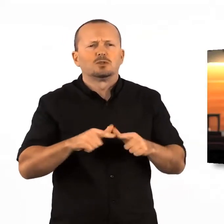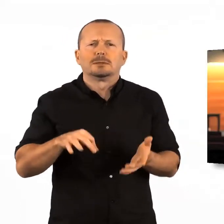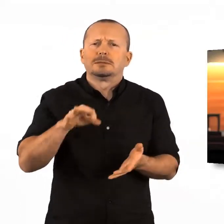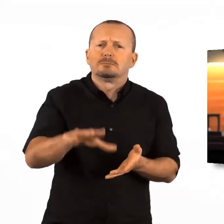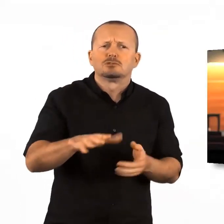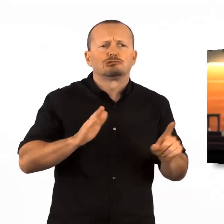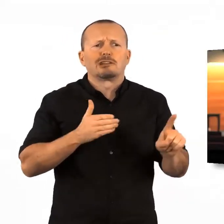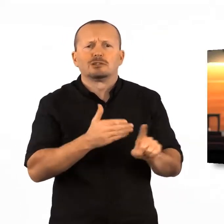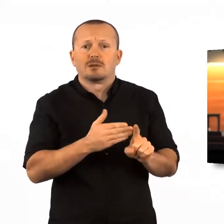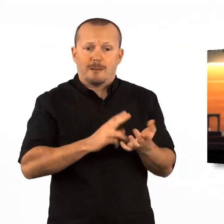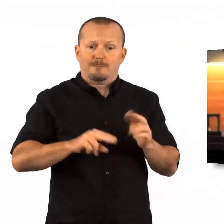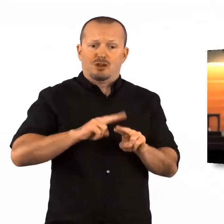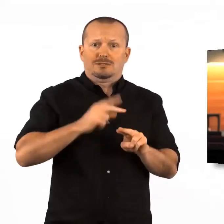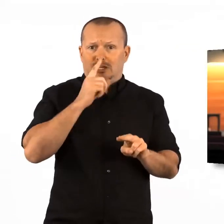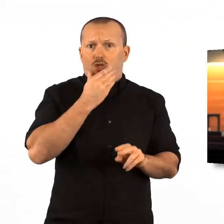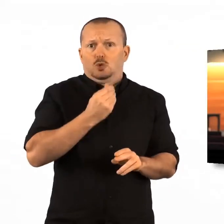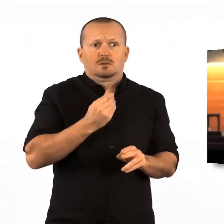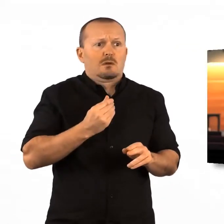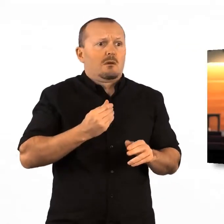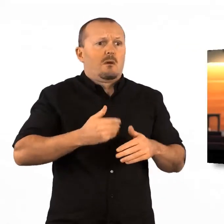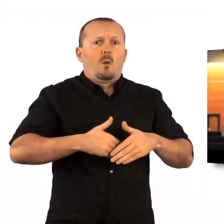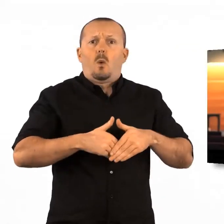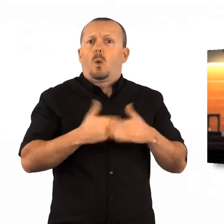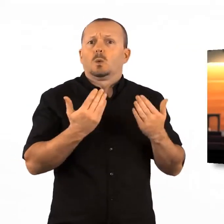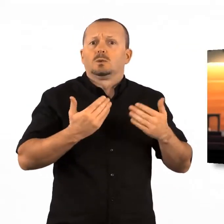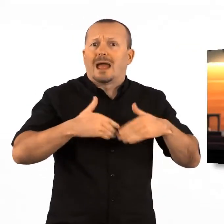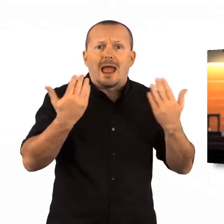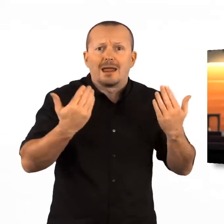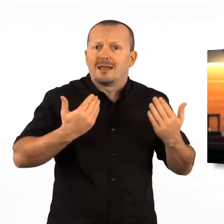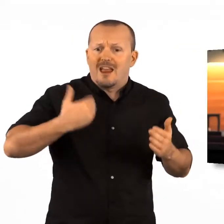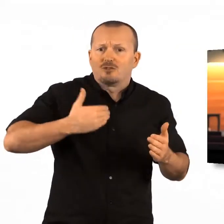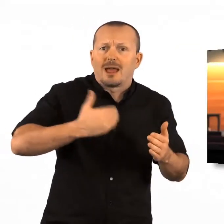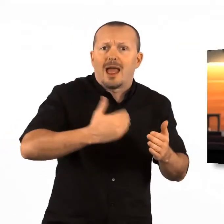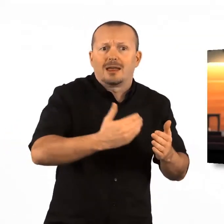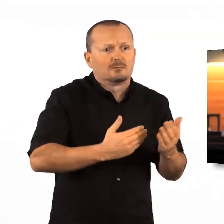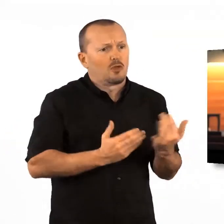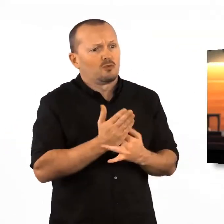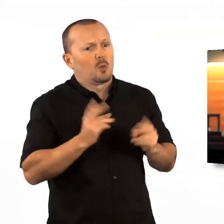tips and strategies that parents can use all day everyday, throughout their days, to encourage